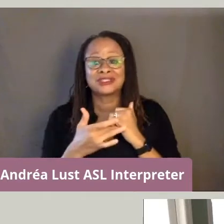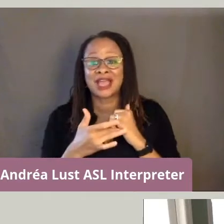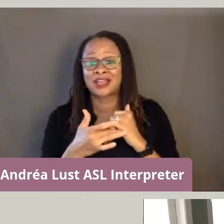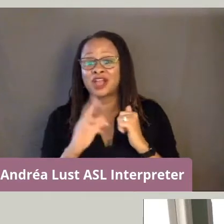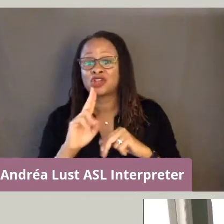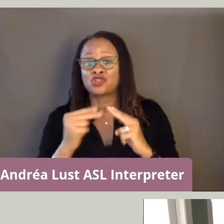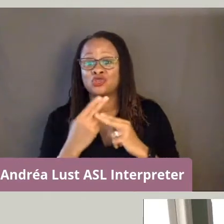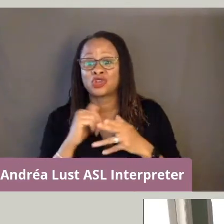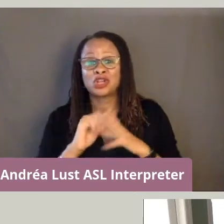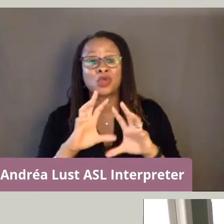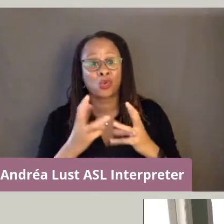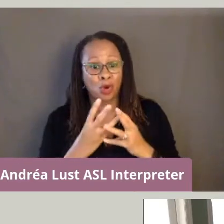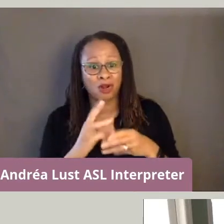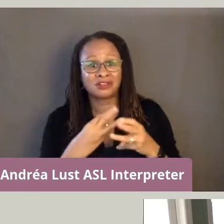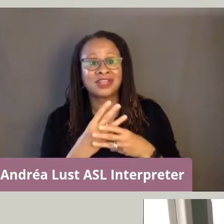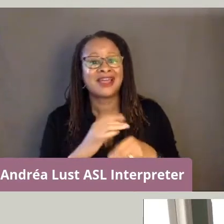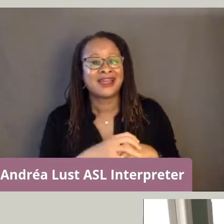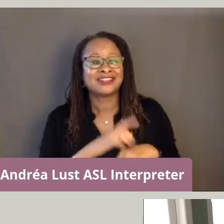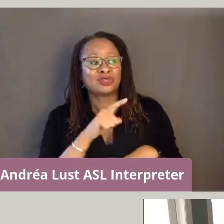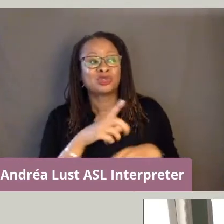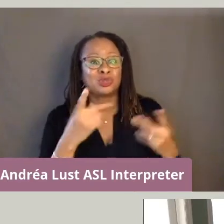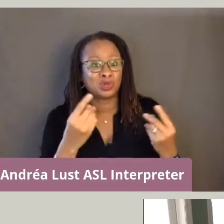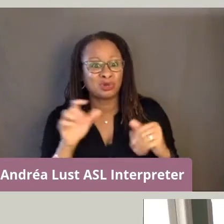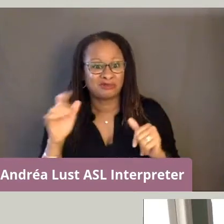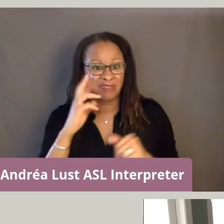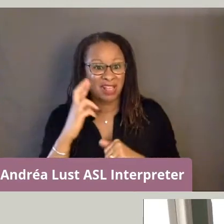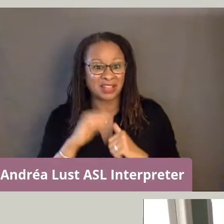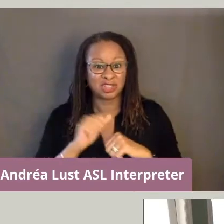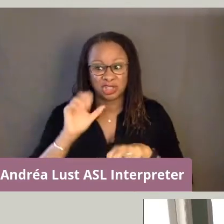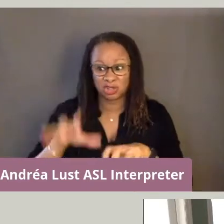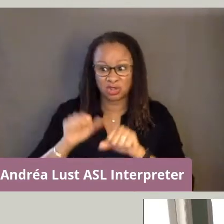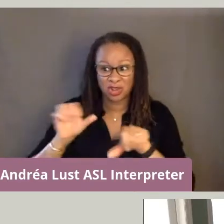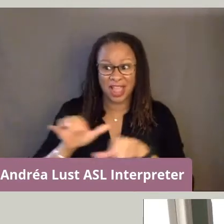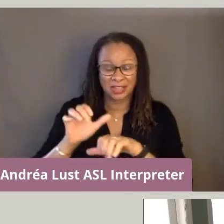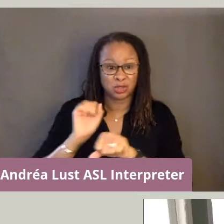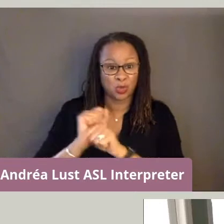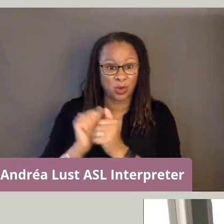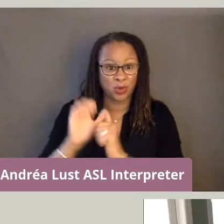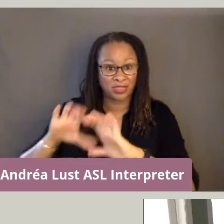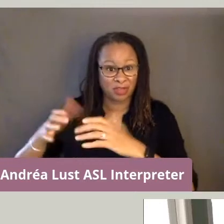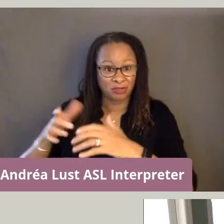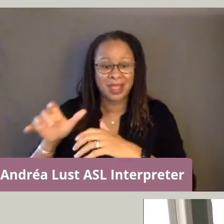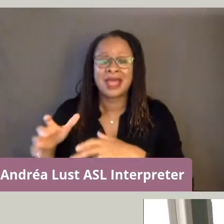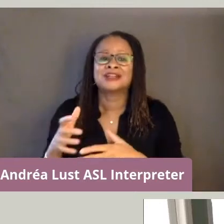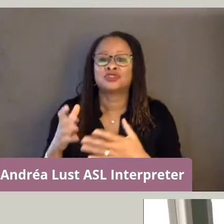So, she took action and worked with her chapter to create a trans-sensitivity training for their members